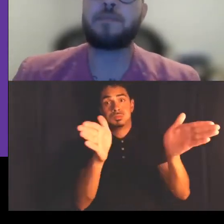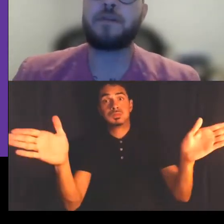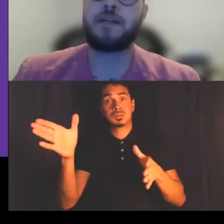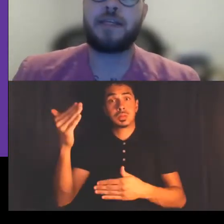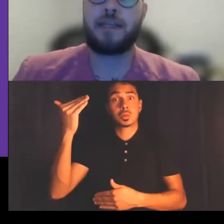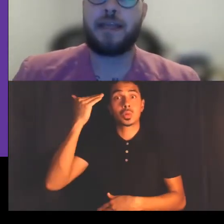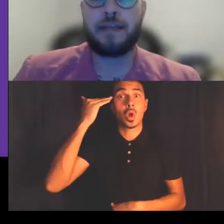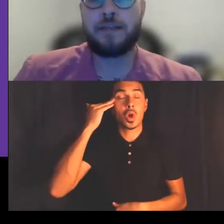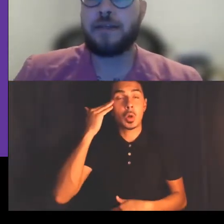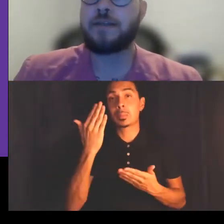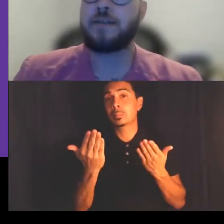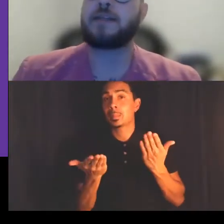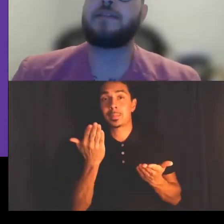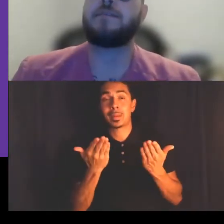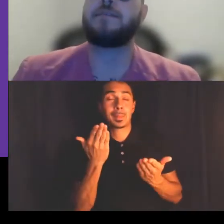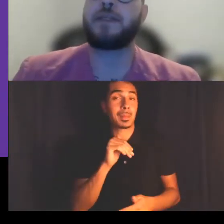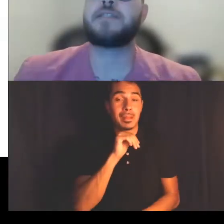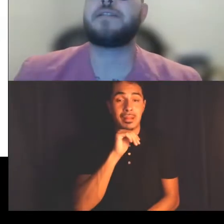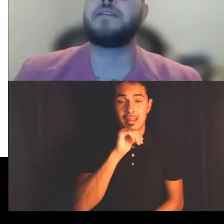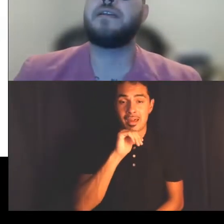people are getting accurate, correct information.